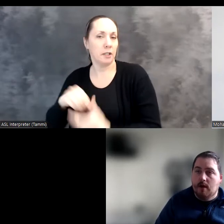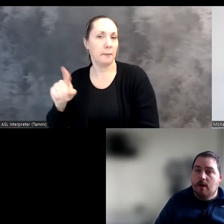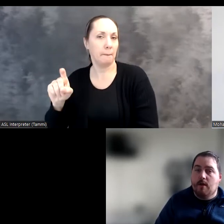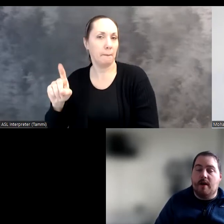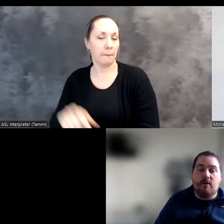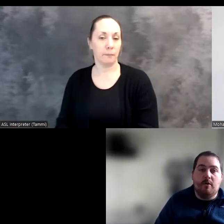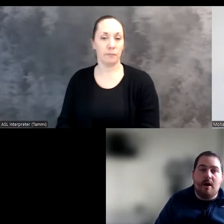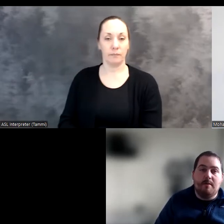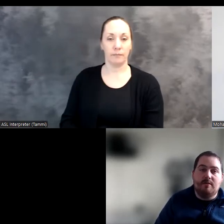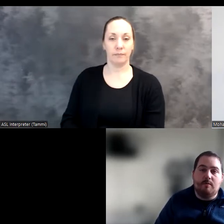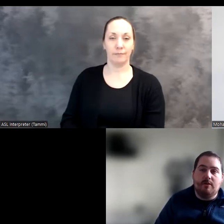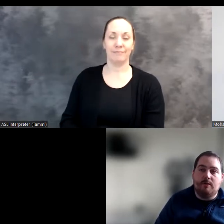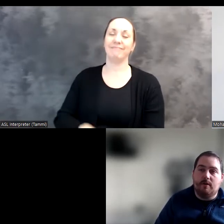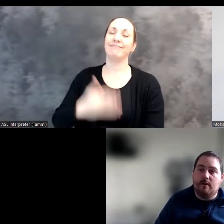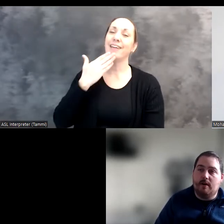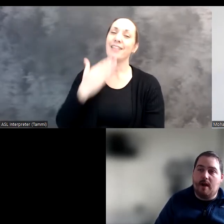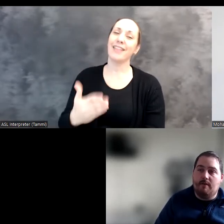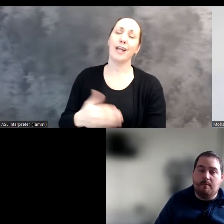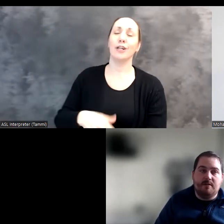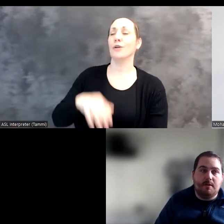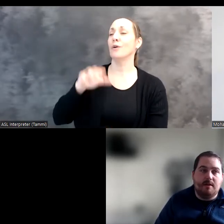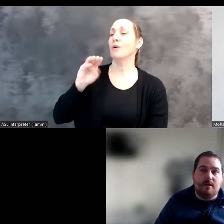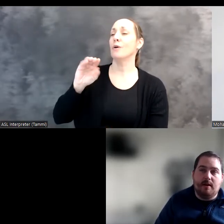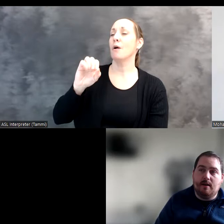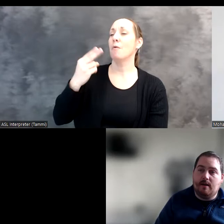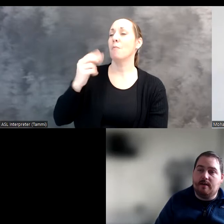ed value of neuro technology in ensuring disability rights